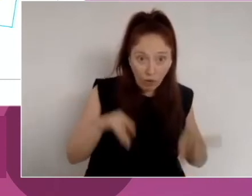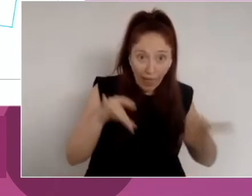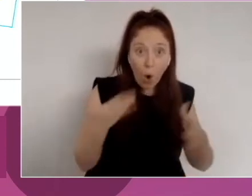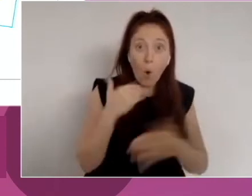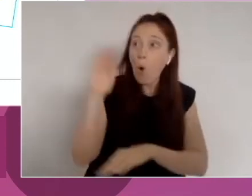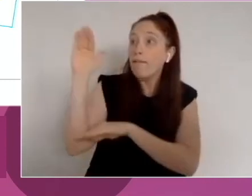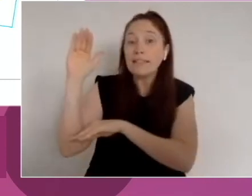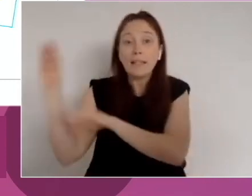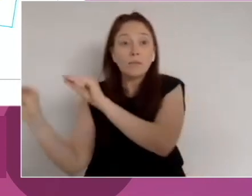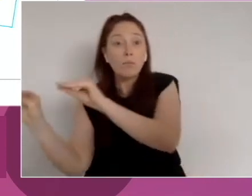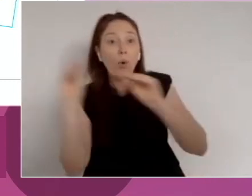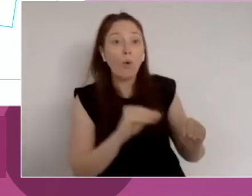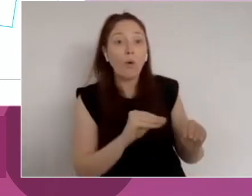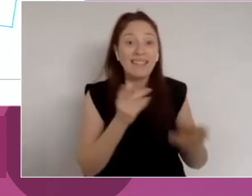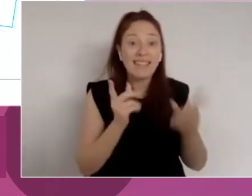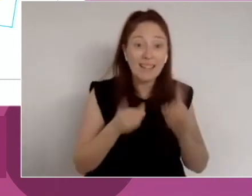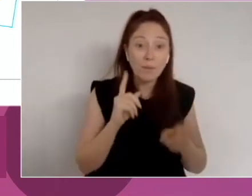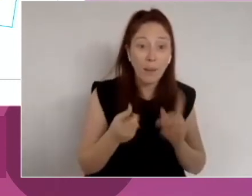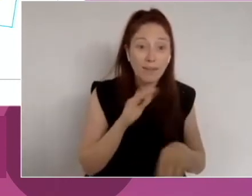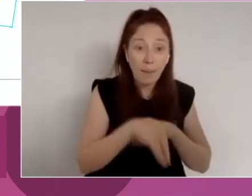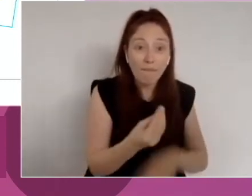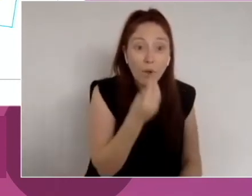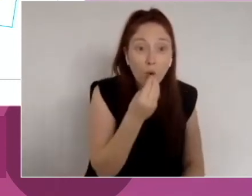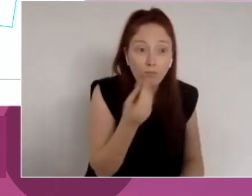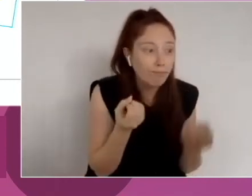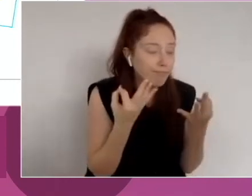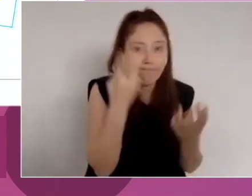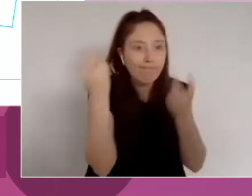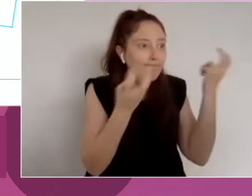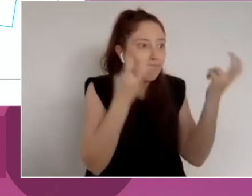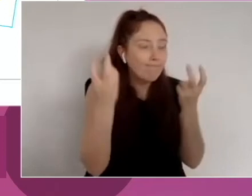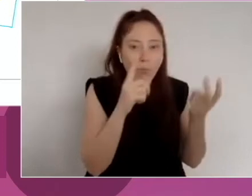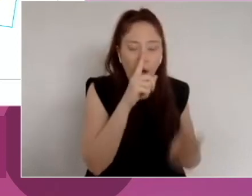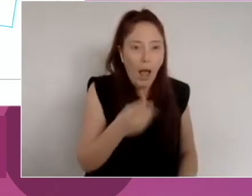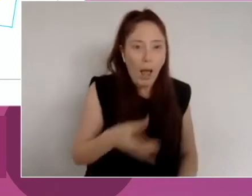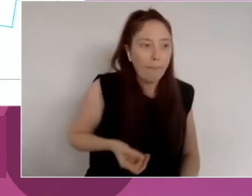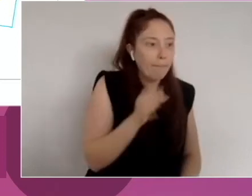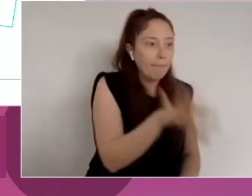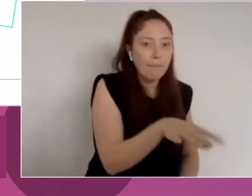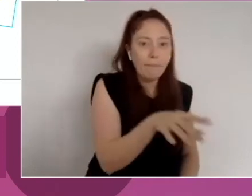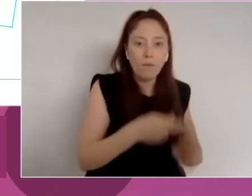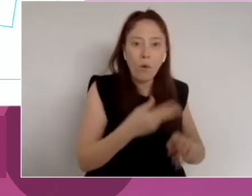it's about food security. And then we need to look at the health and biological factors like trauma,